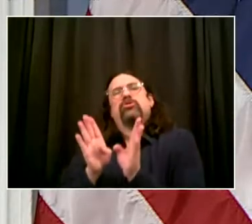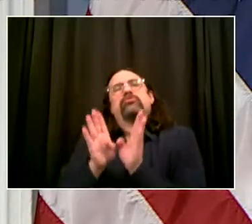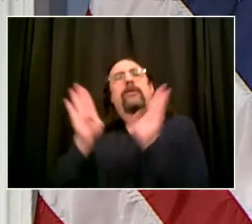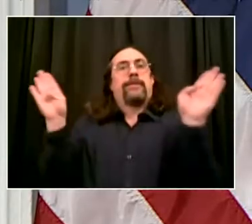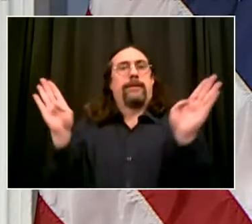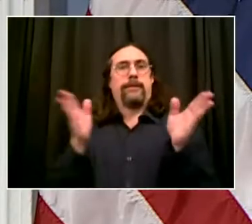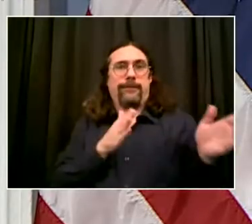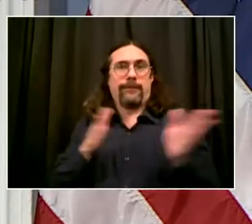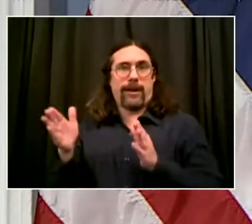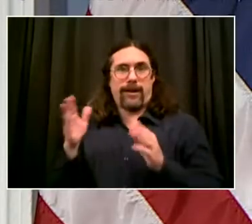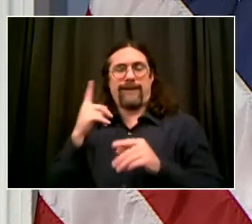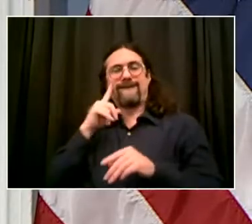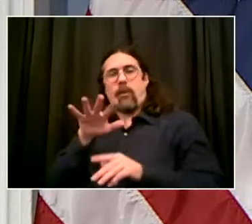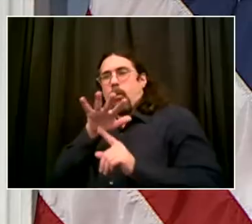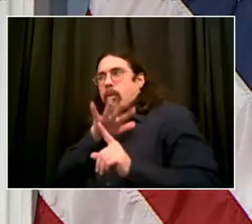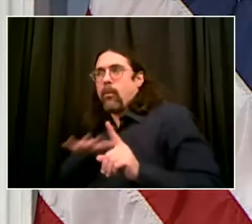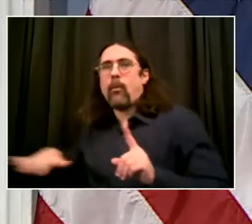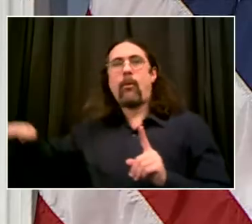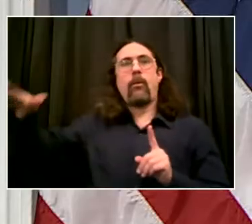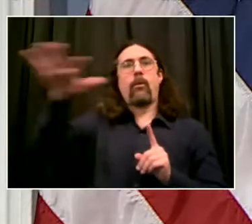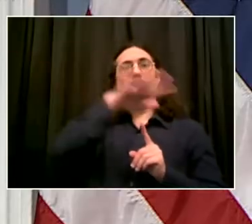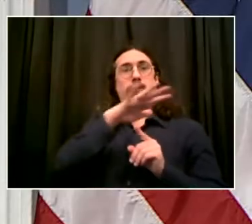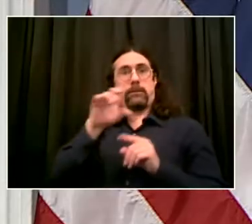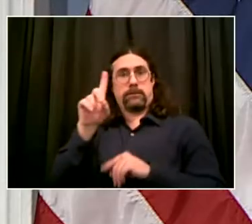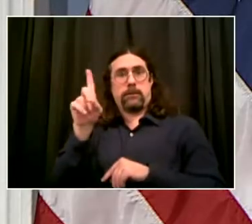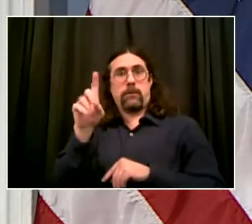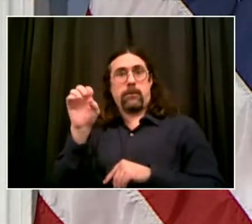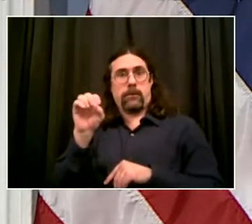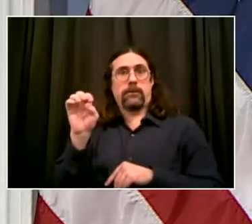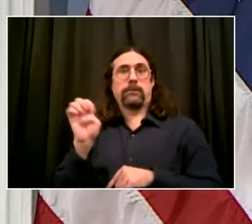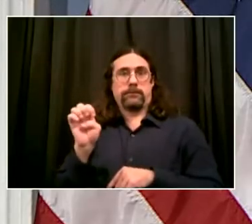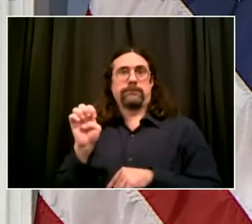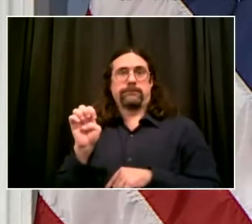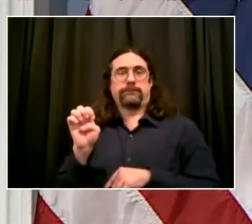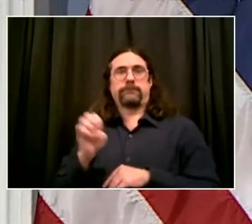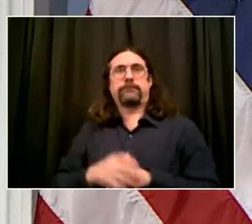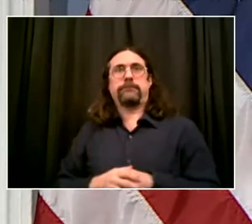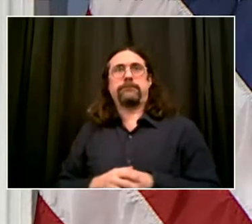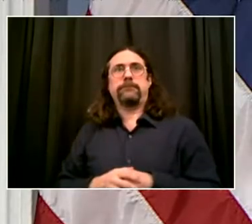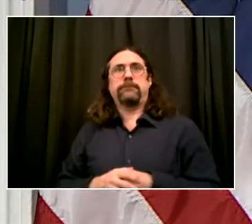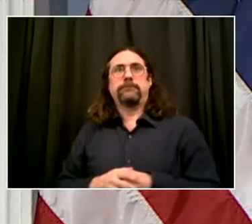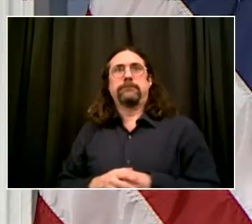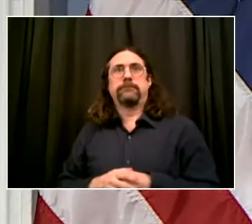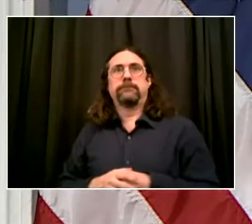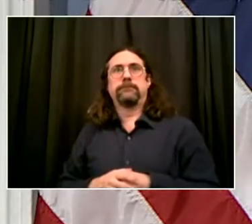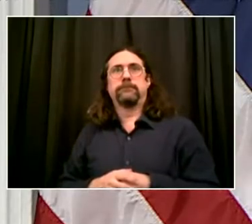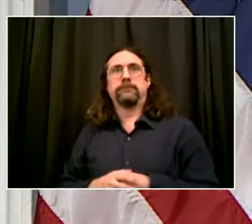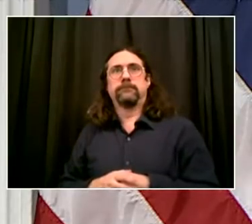WE LOOK TO THE FUTURE AND THE NEXT SCHOOL YEAR. THAT'S REALLY